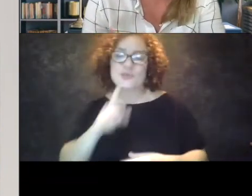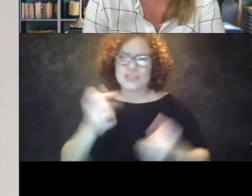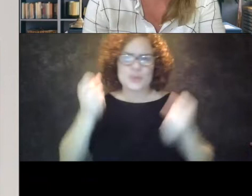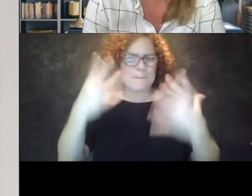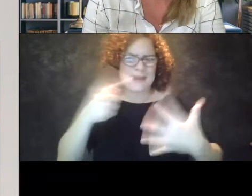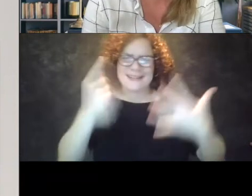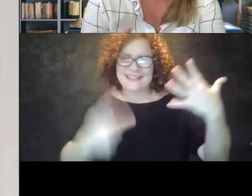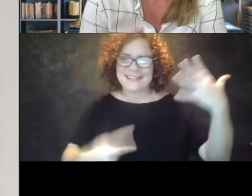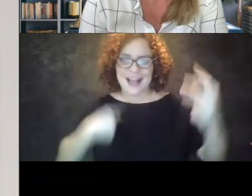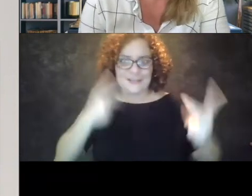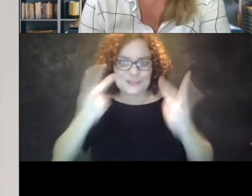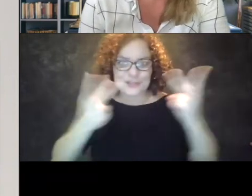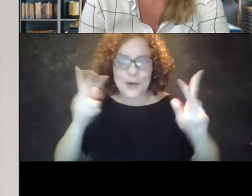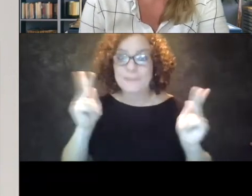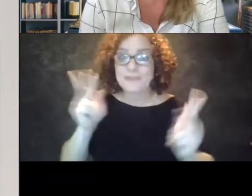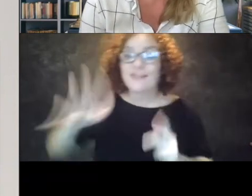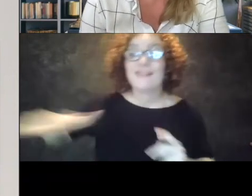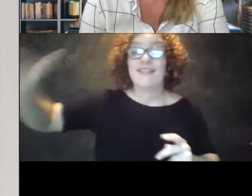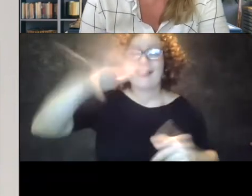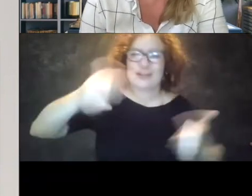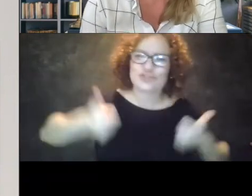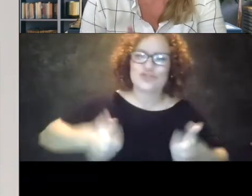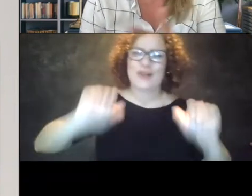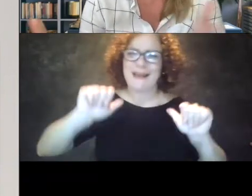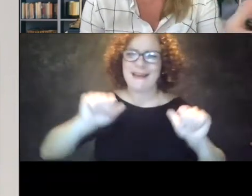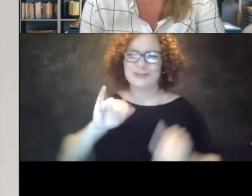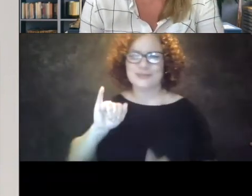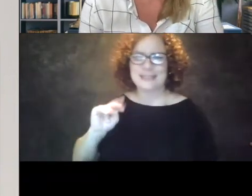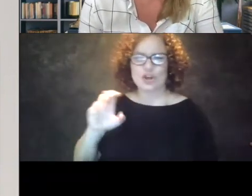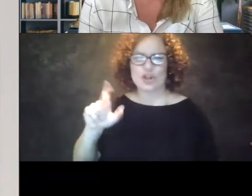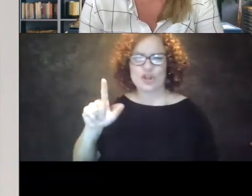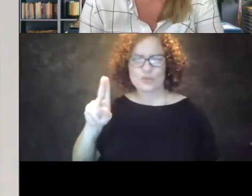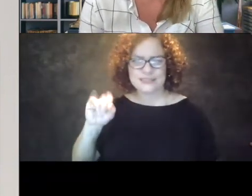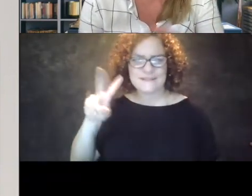practices for our students who are deafblind, and it looked different on everybody. I mean,